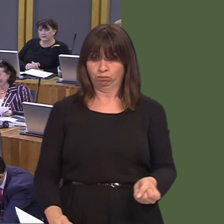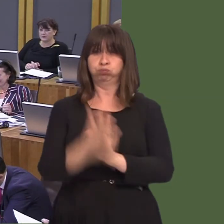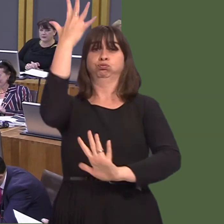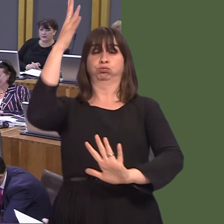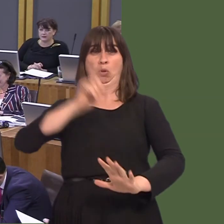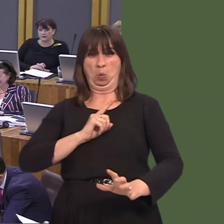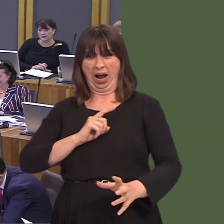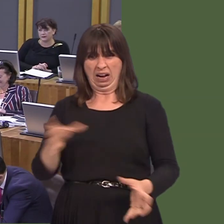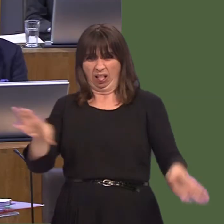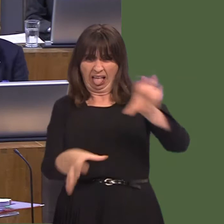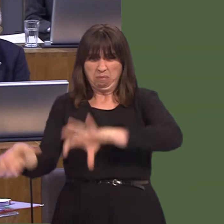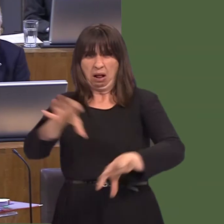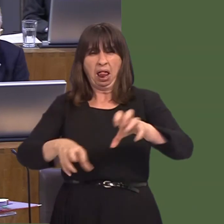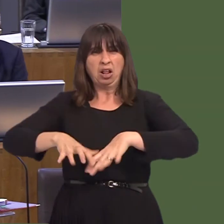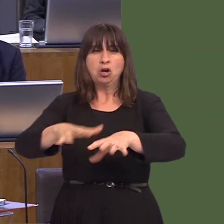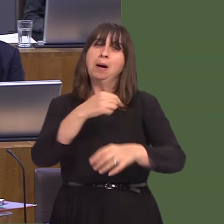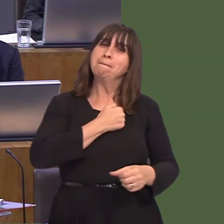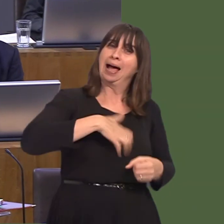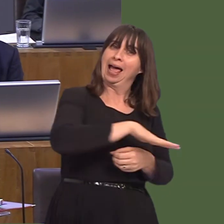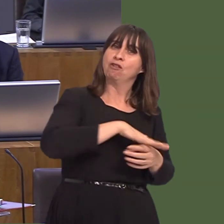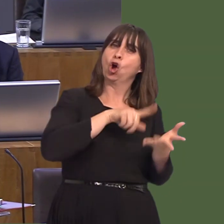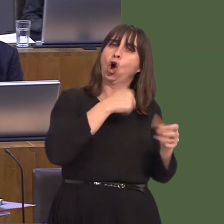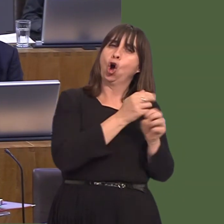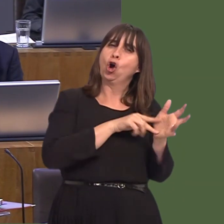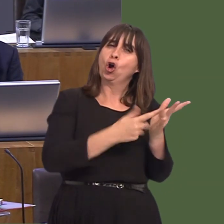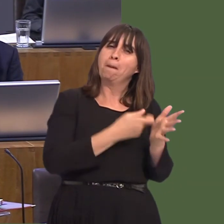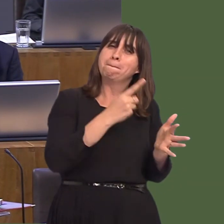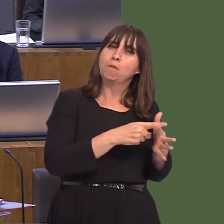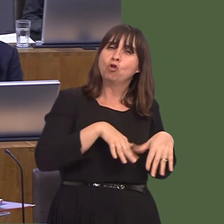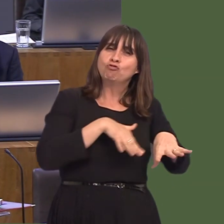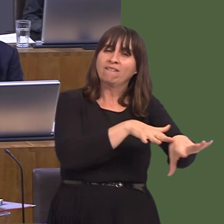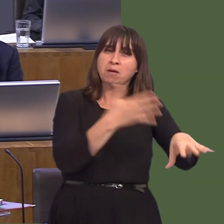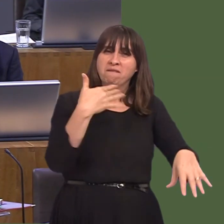My own river, the River Ogmore in Bridgend, would run different colours according to what had been thrown into it up river.